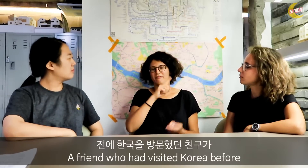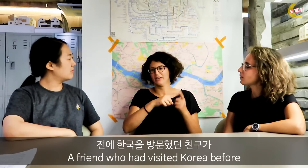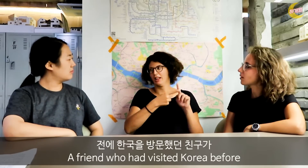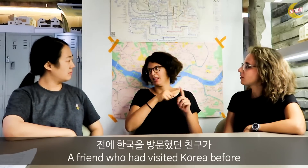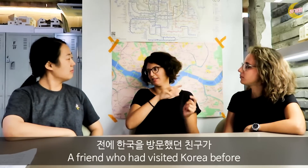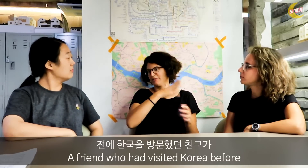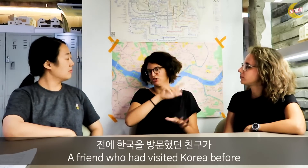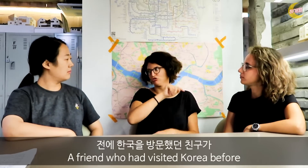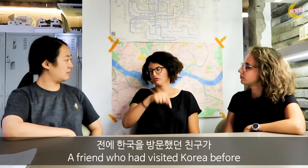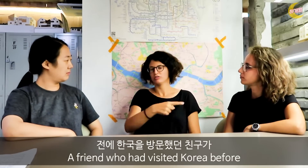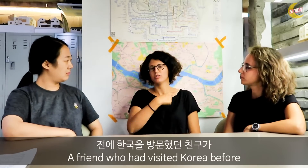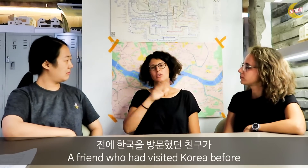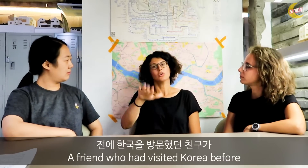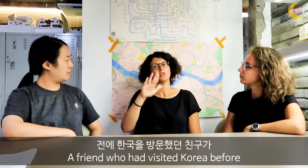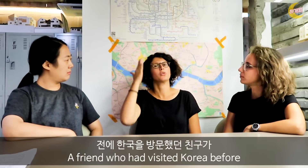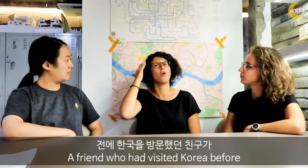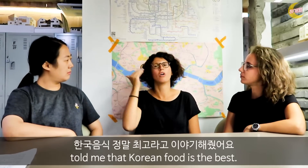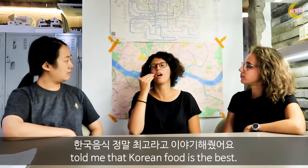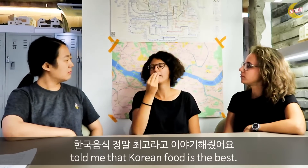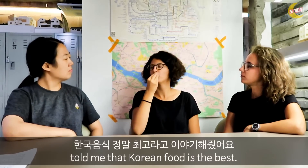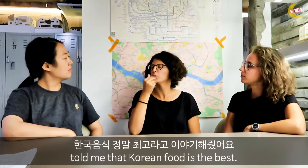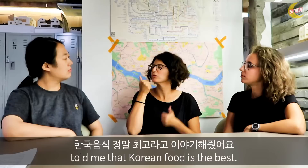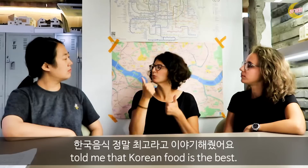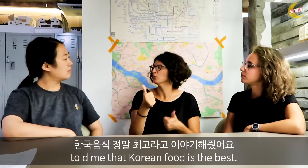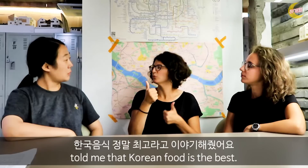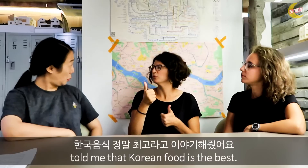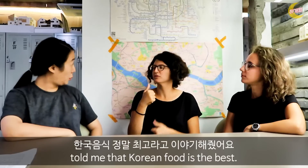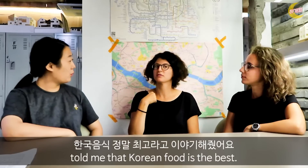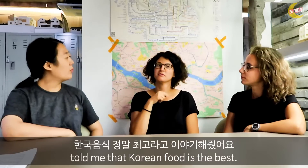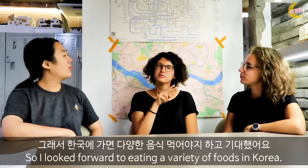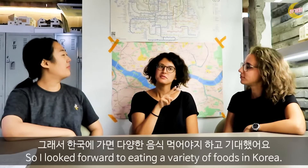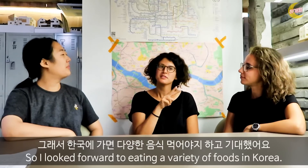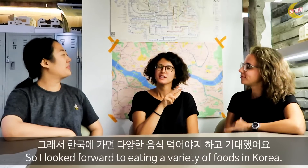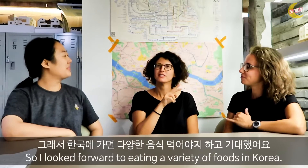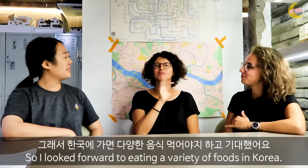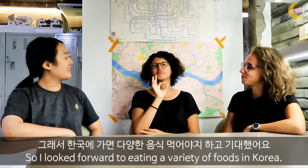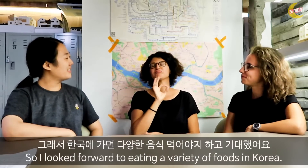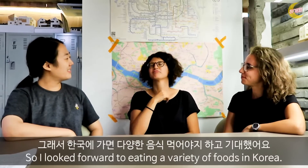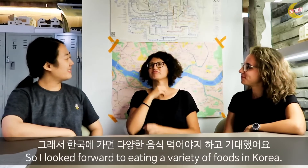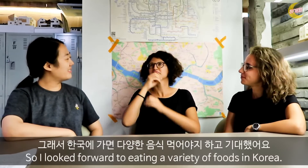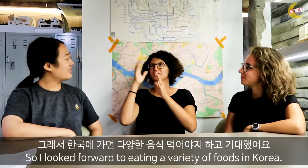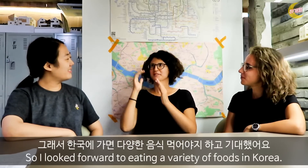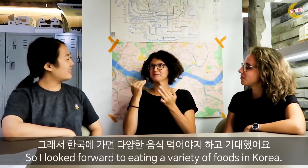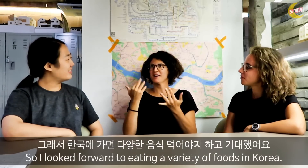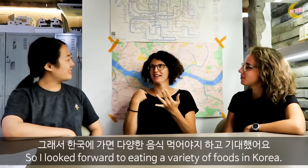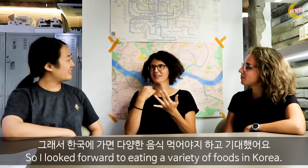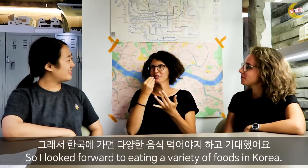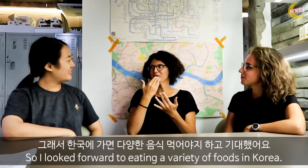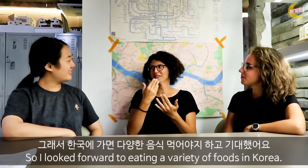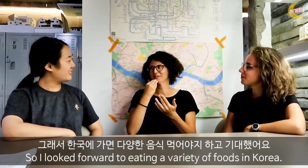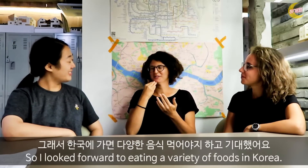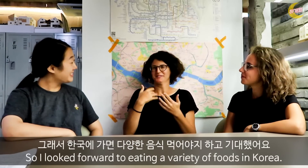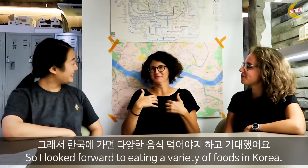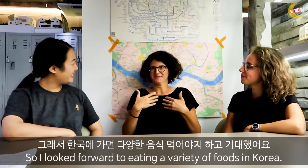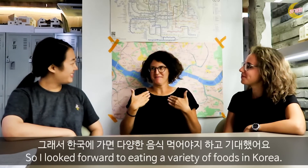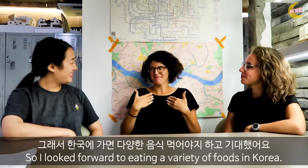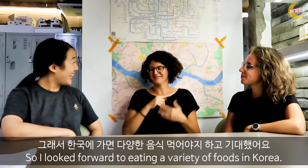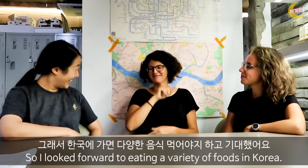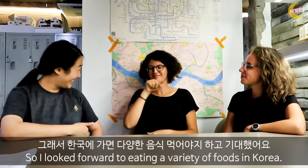A friend who had visited Korea before told me that Korean food is the best. So I looked forward to eating a variety of foods in Korea.